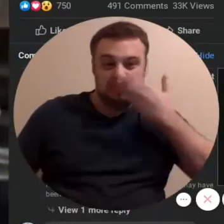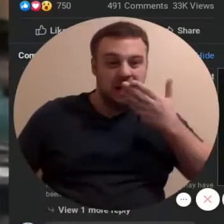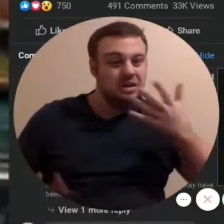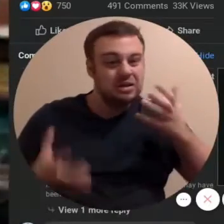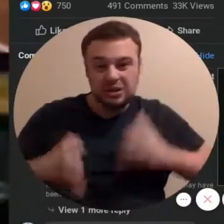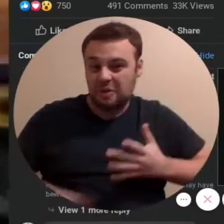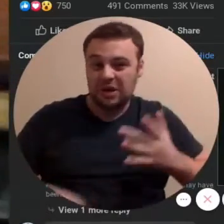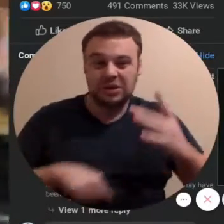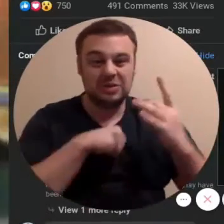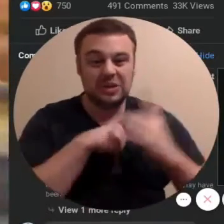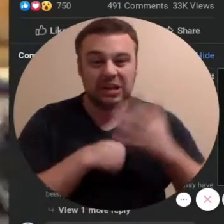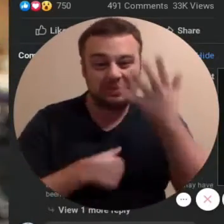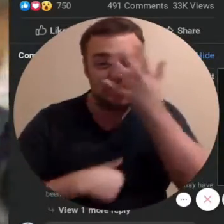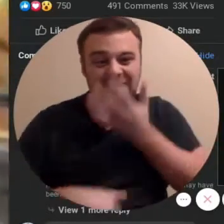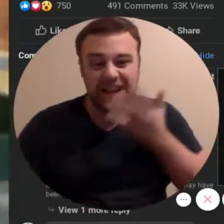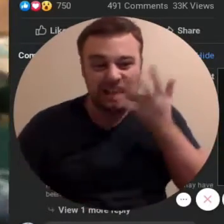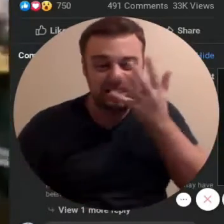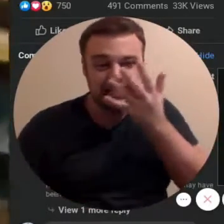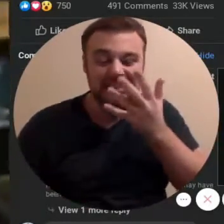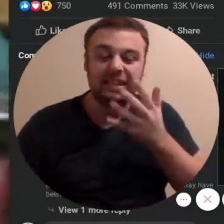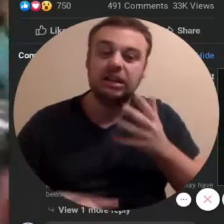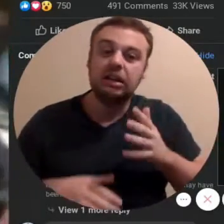Julie: Alright, you want to see the sloths. Erica: Oh my goodness, you've been working hard.